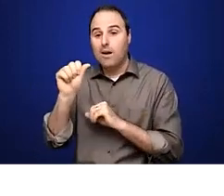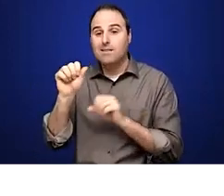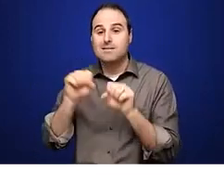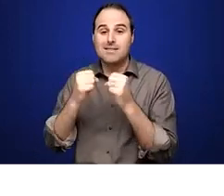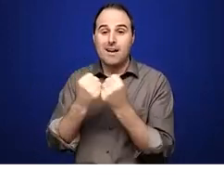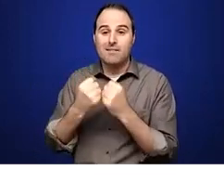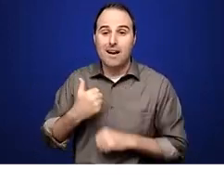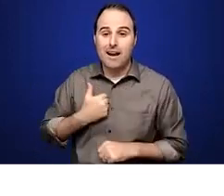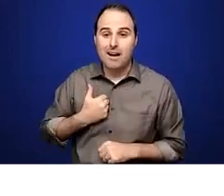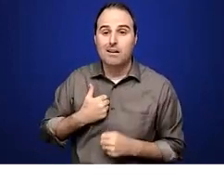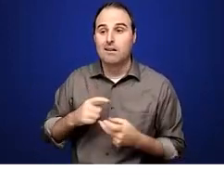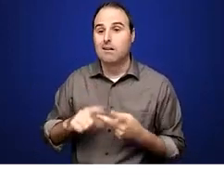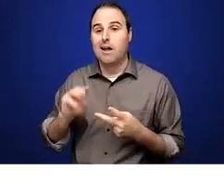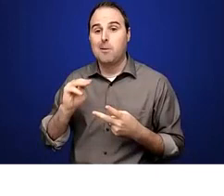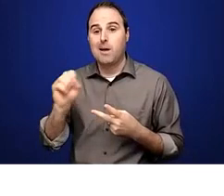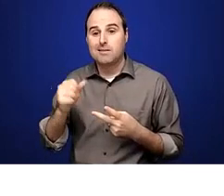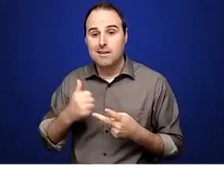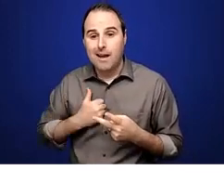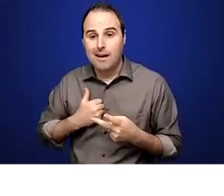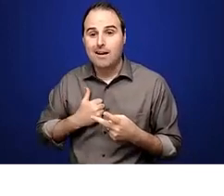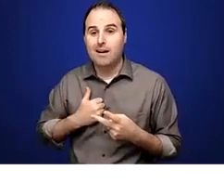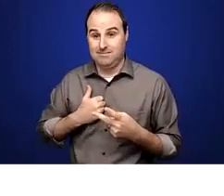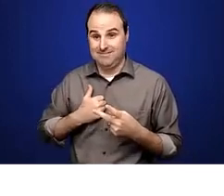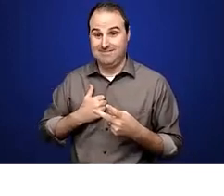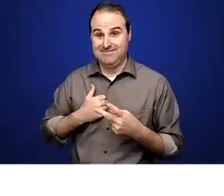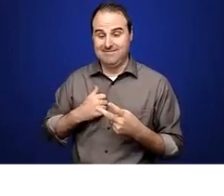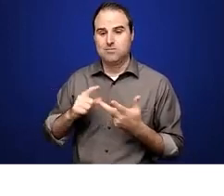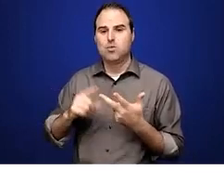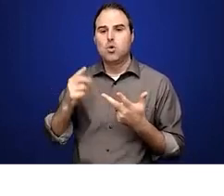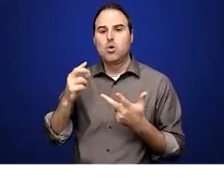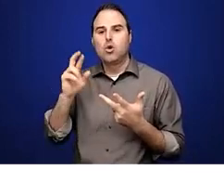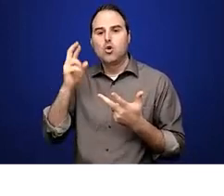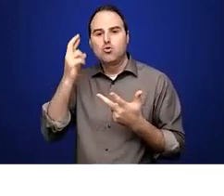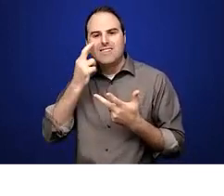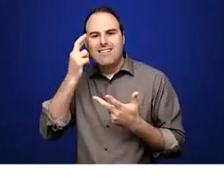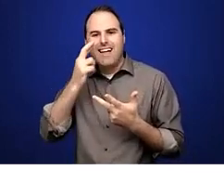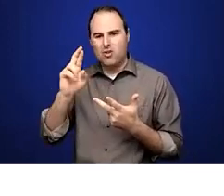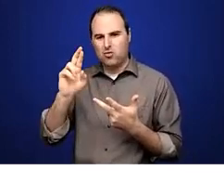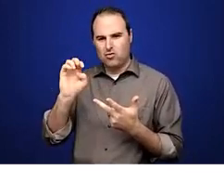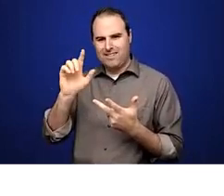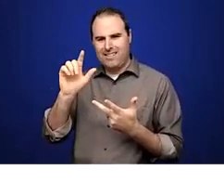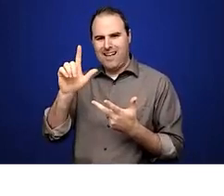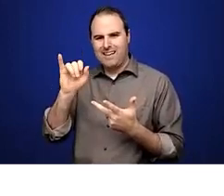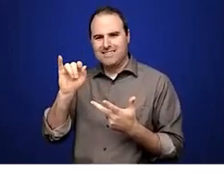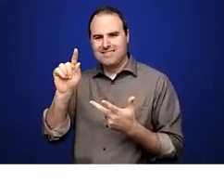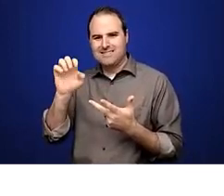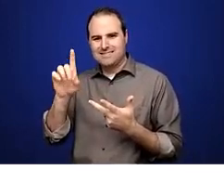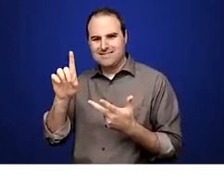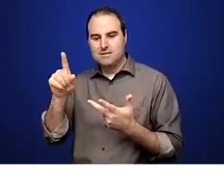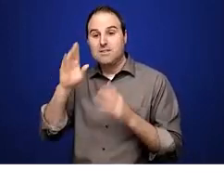MS Canada, Realize, which is an organization in Canada that focuses on patients who have HIV/AIDS.